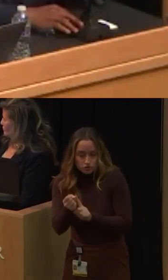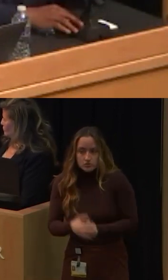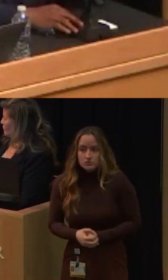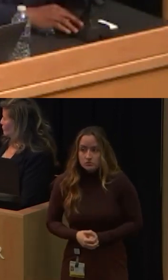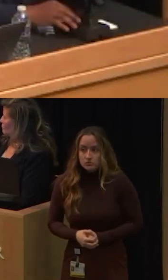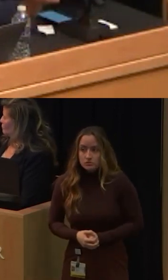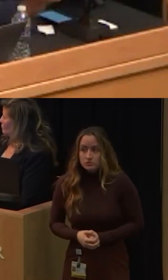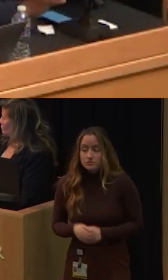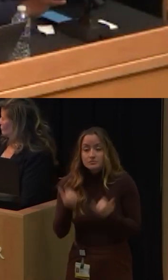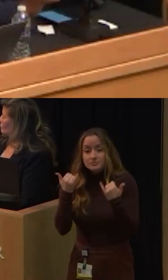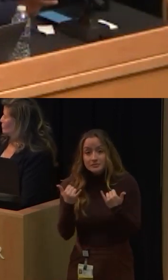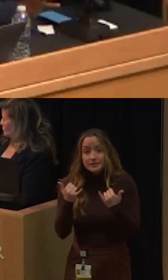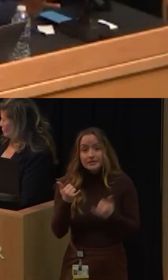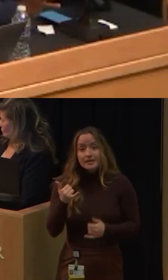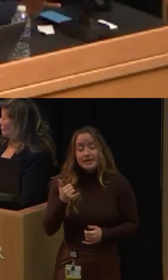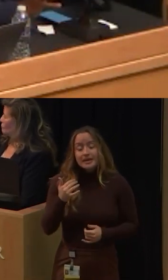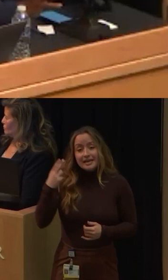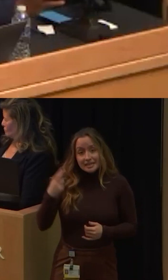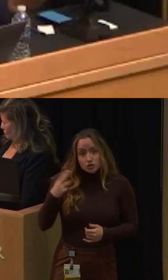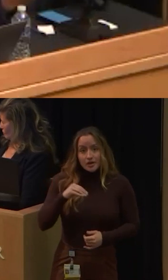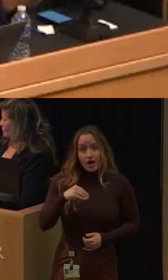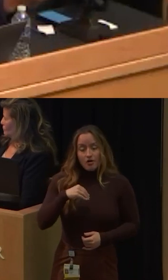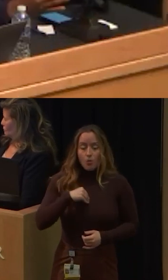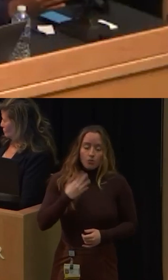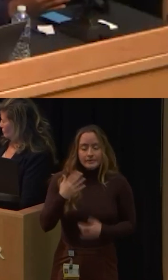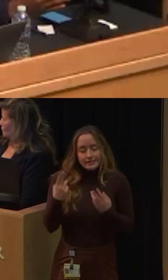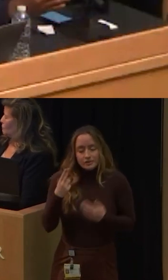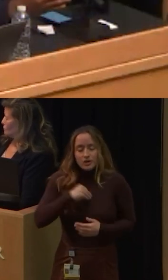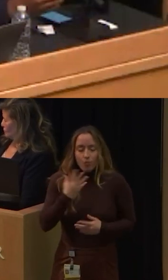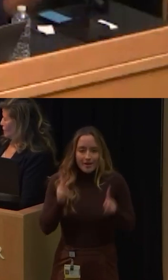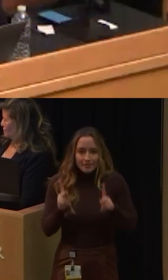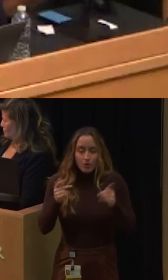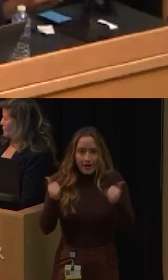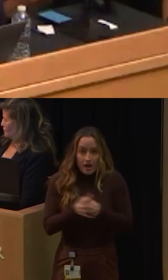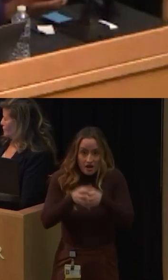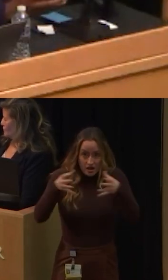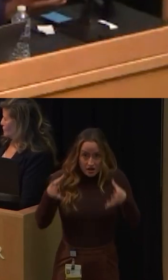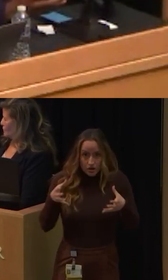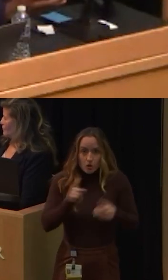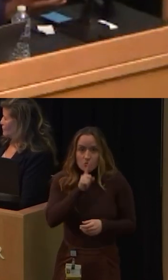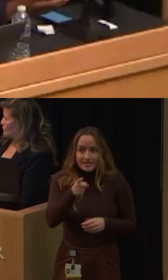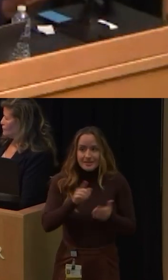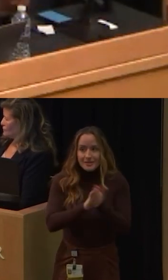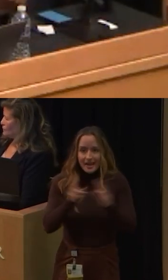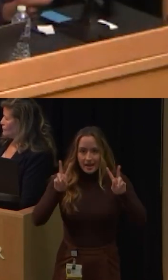her book "The History of White People" calls the expansion of whiteness are grafted into Americanness, right?